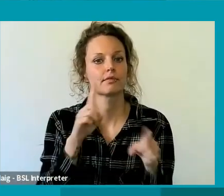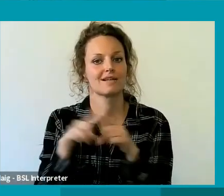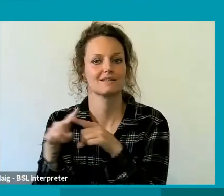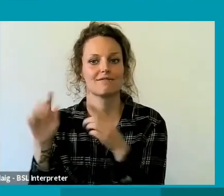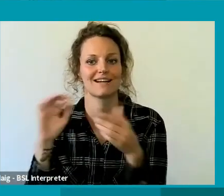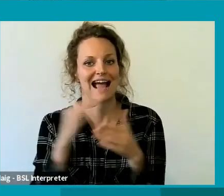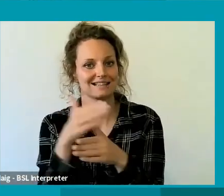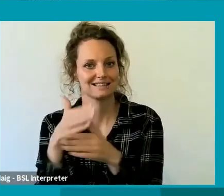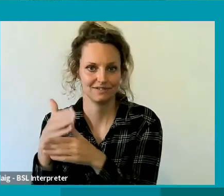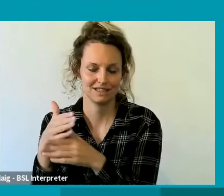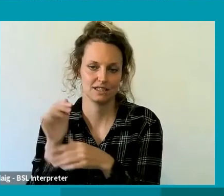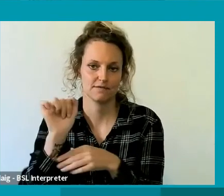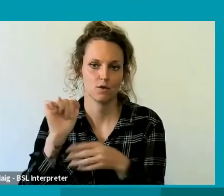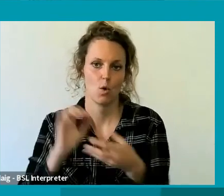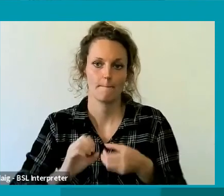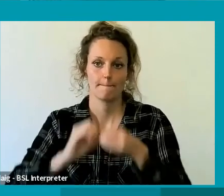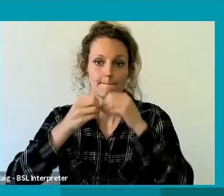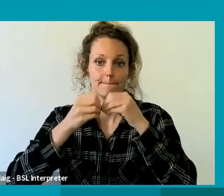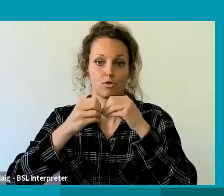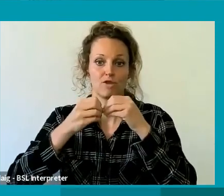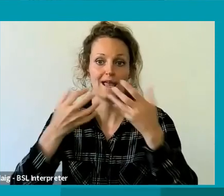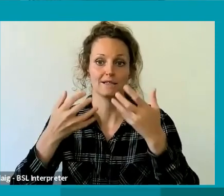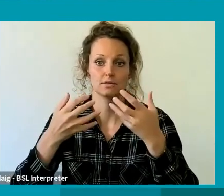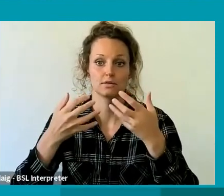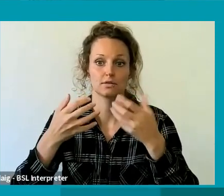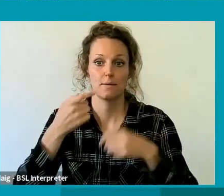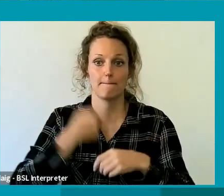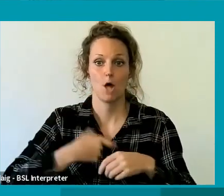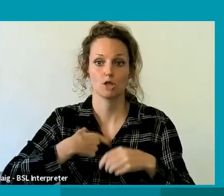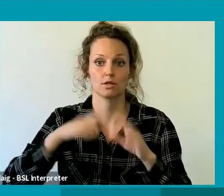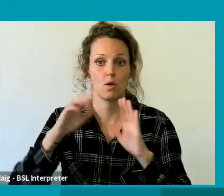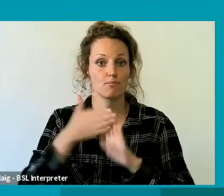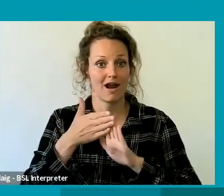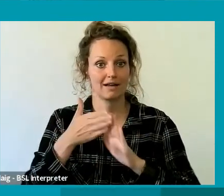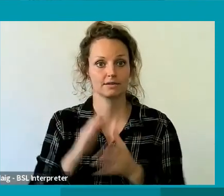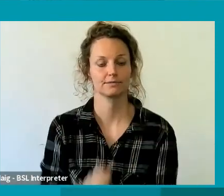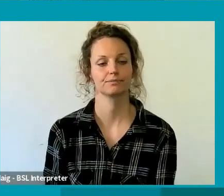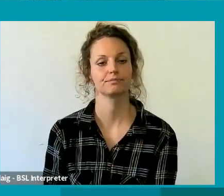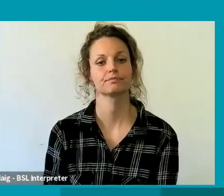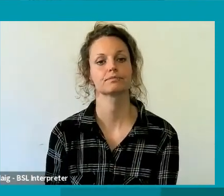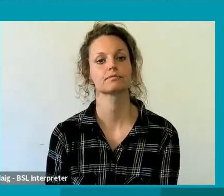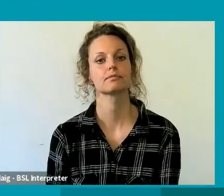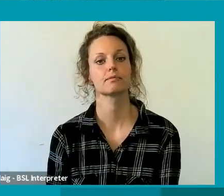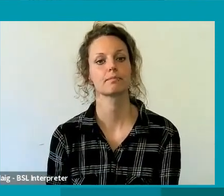And they're quite creative. So highly recommend if you get a chance to please look at that quick tips